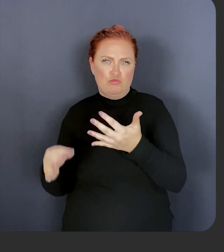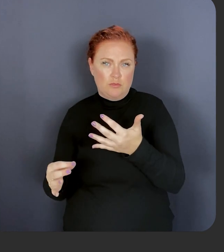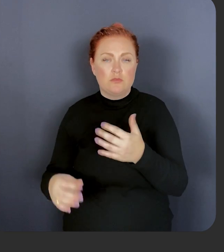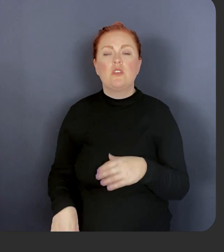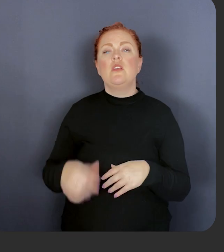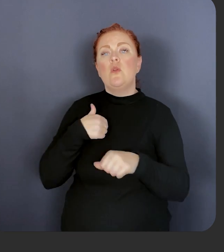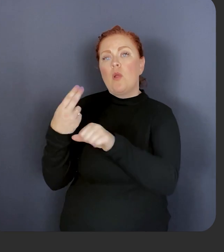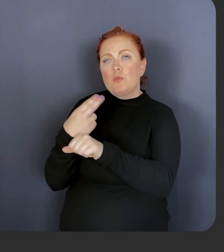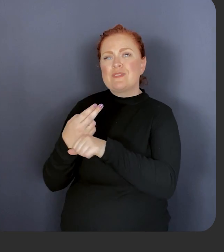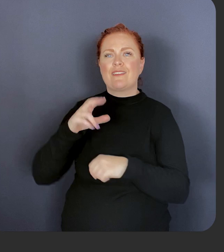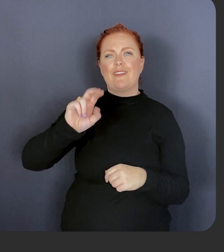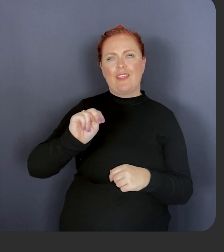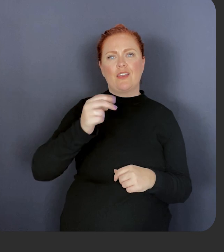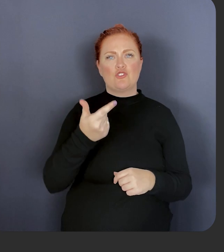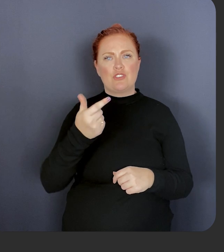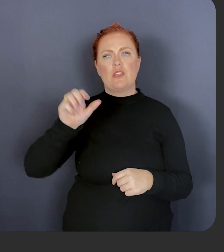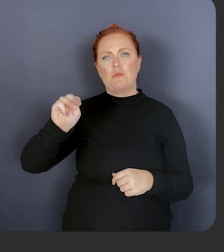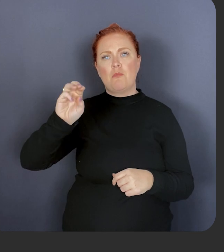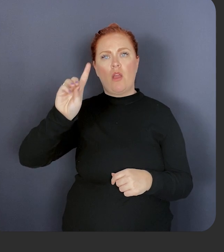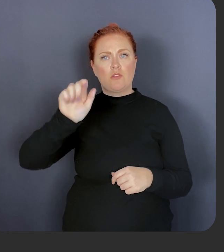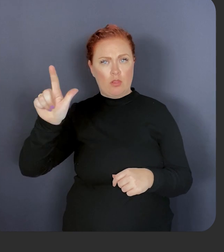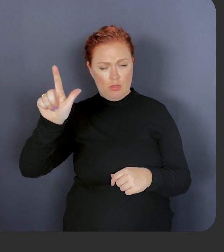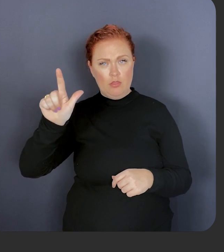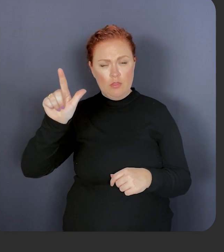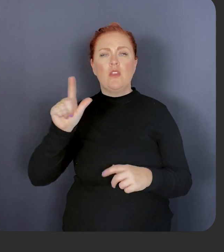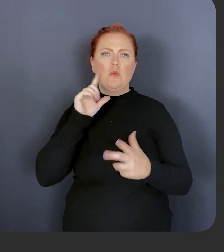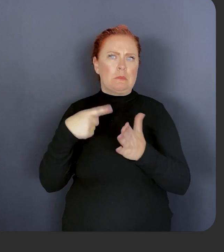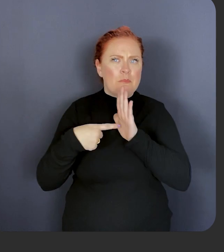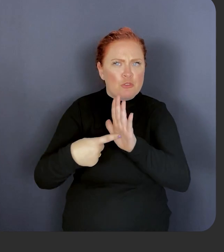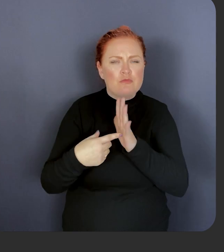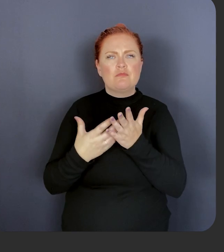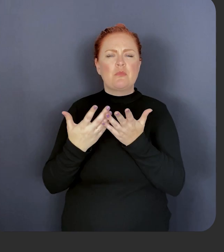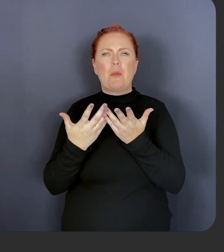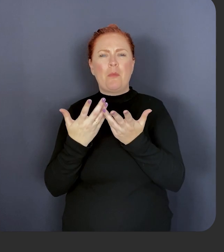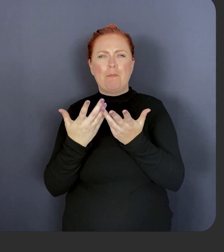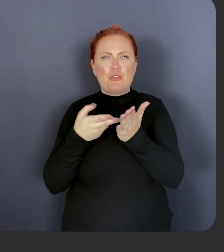So I'm using the ng model to make sure that I know that all of the selected fillings